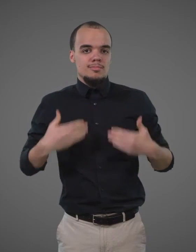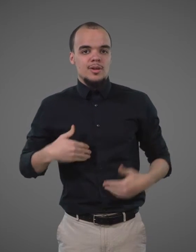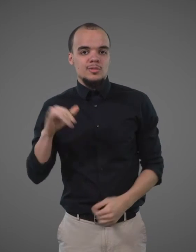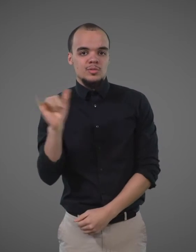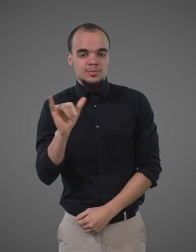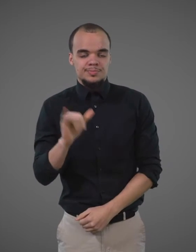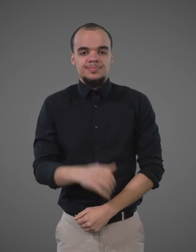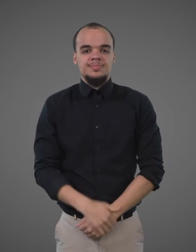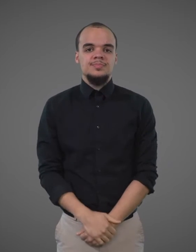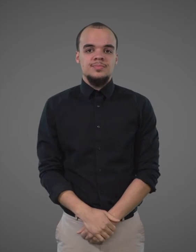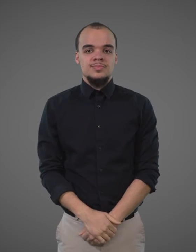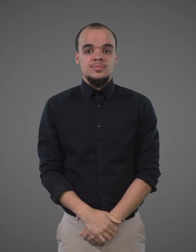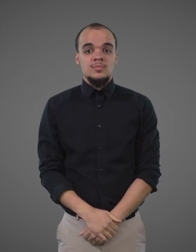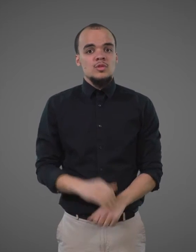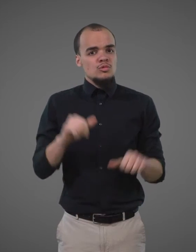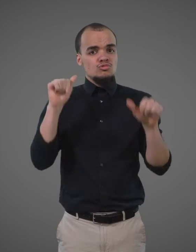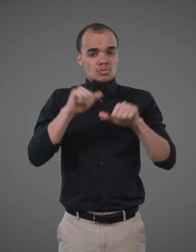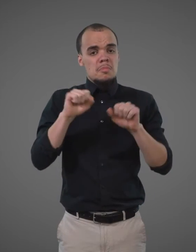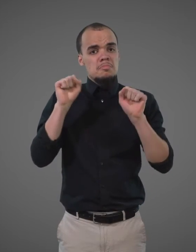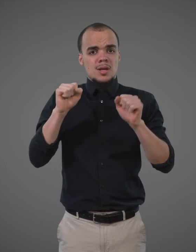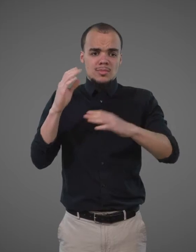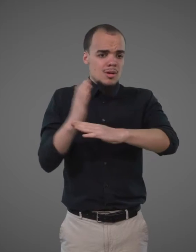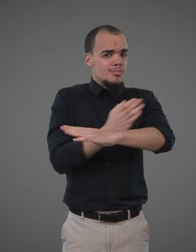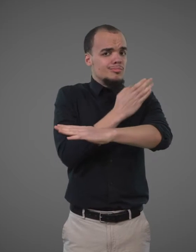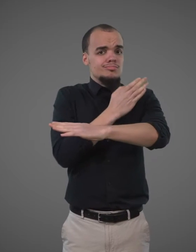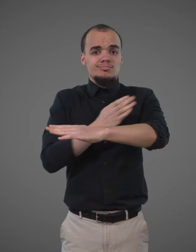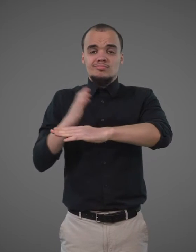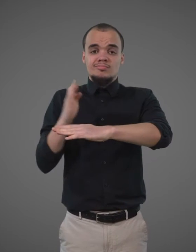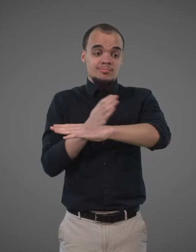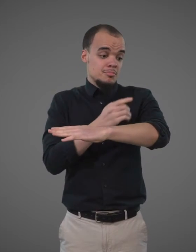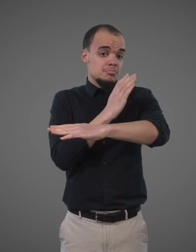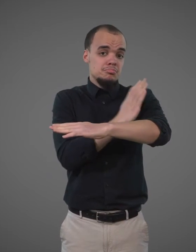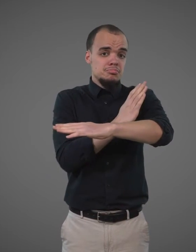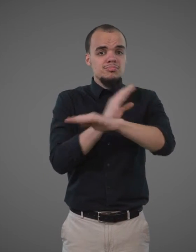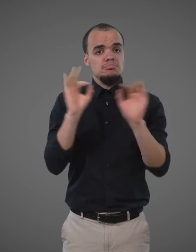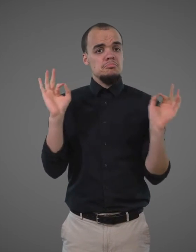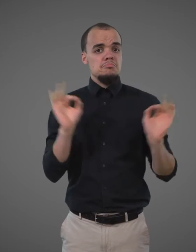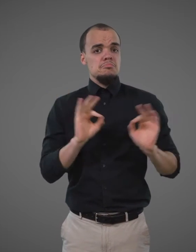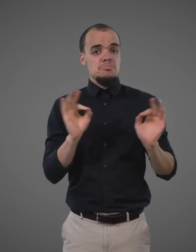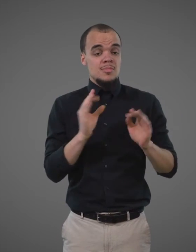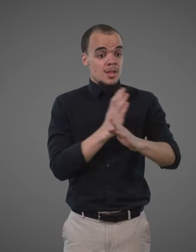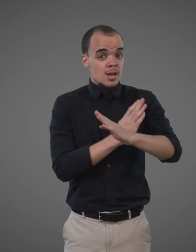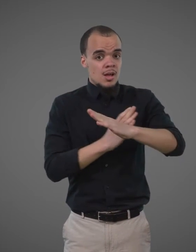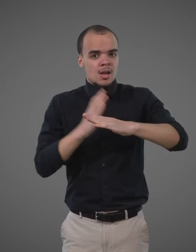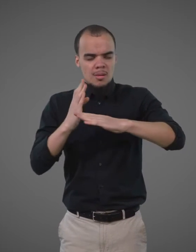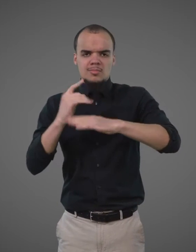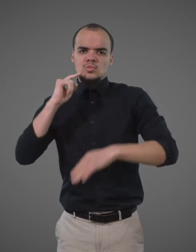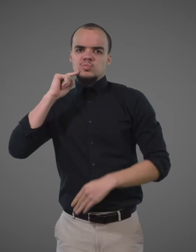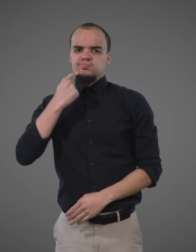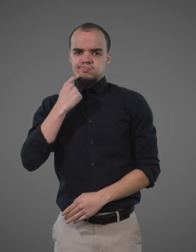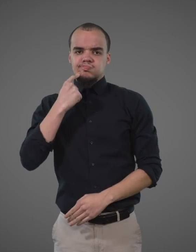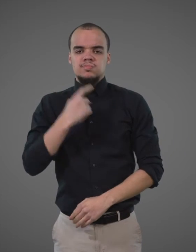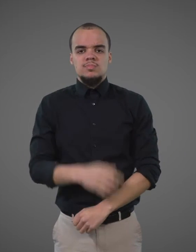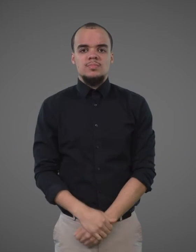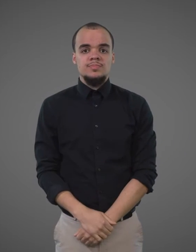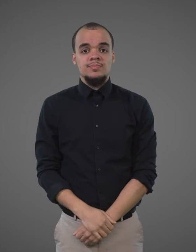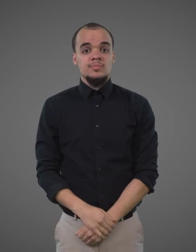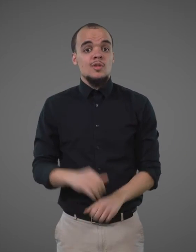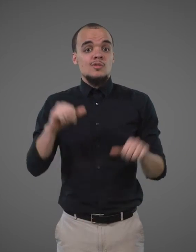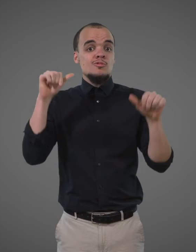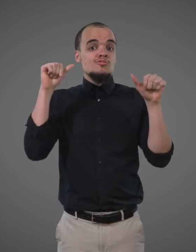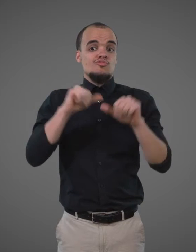You can be slightly tipsy all the way up to severely drunk.